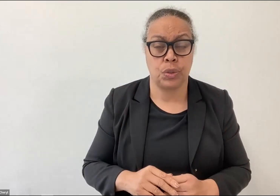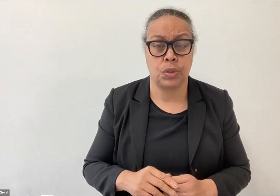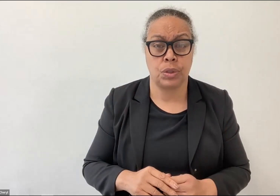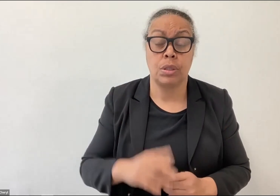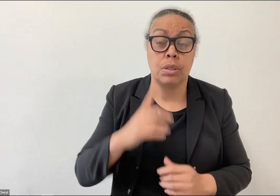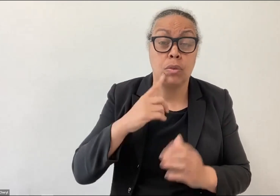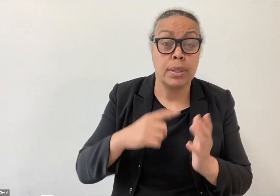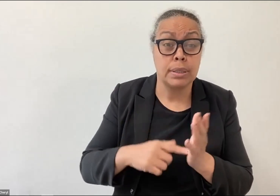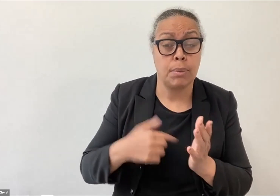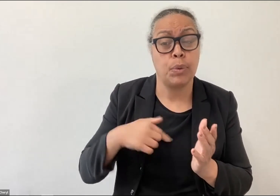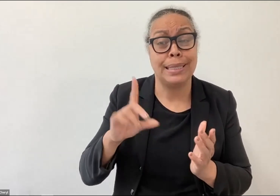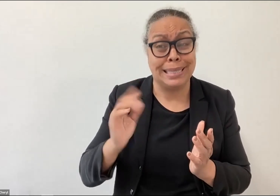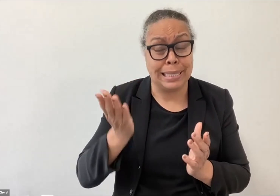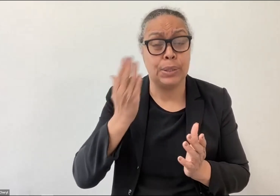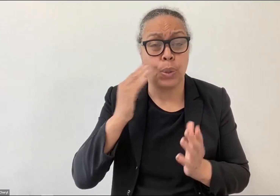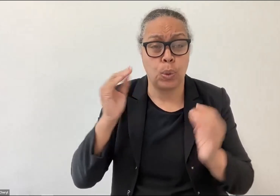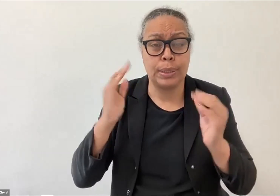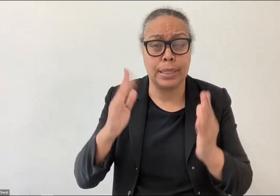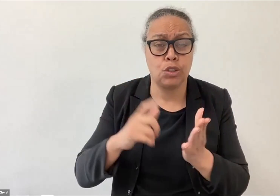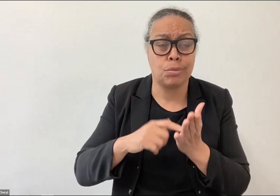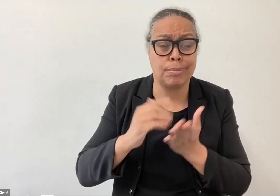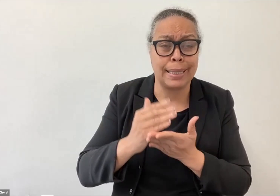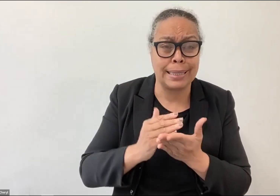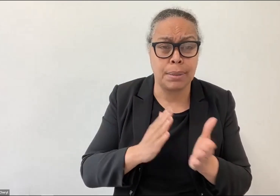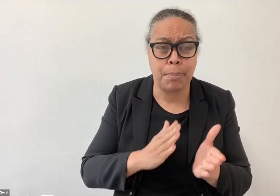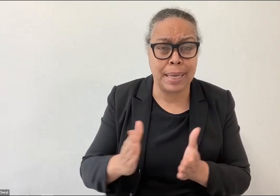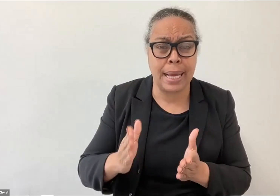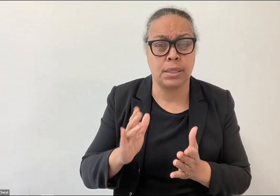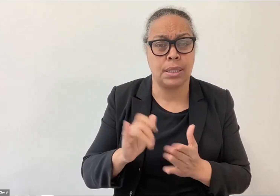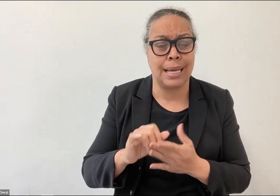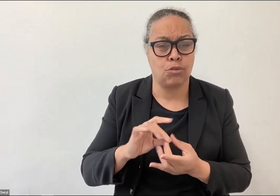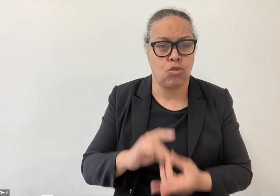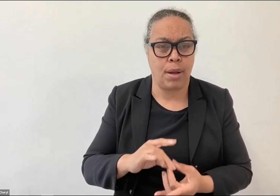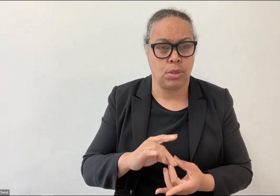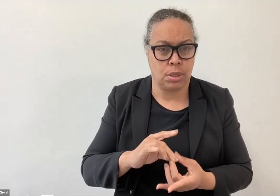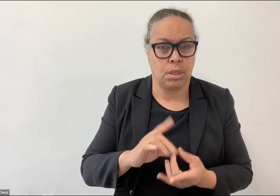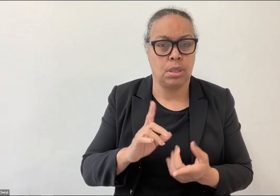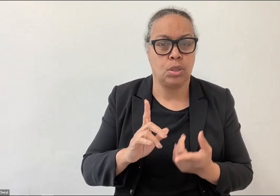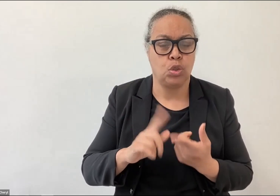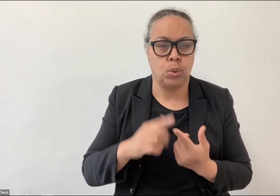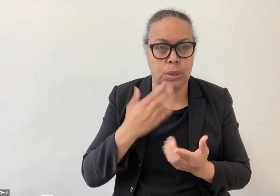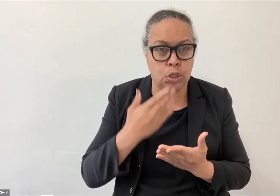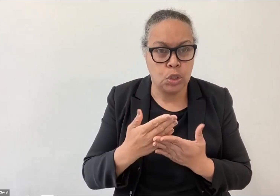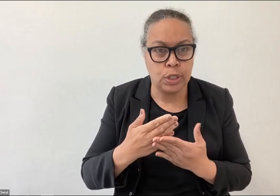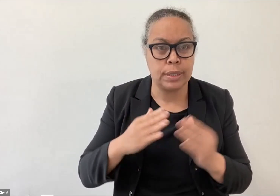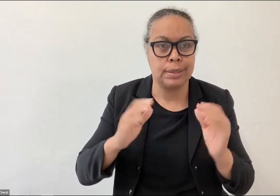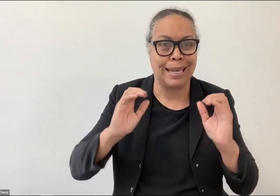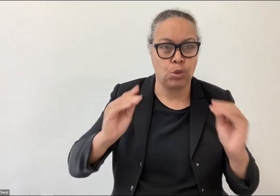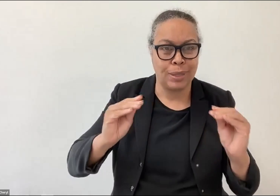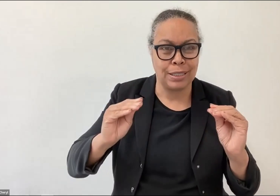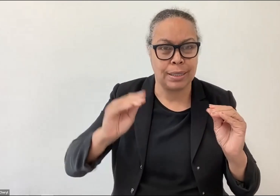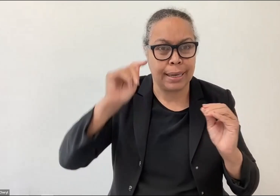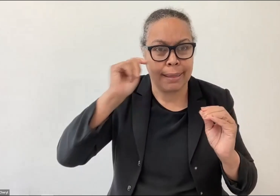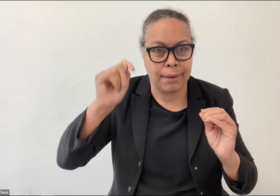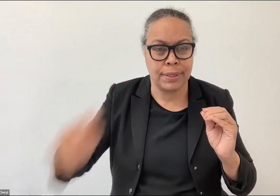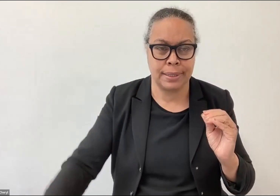For example, we knew that teachers need lesson plans that are grounded in sound pedagogical theory.